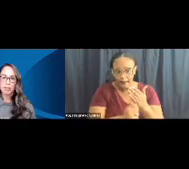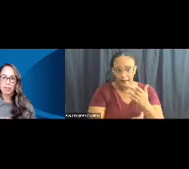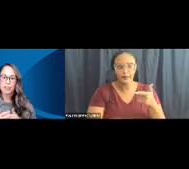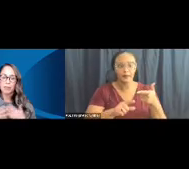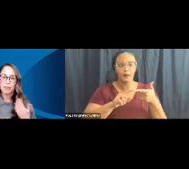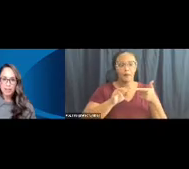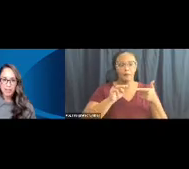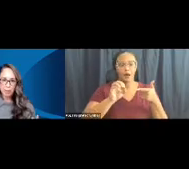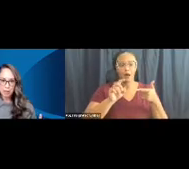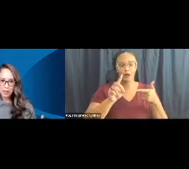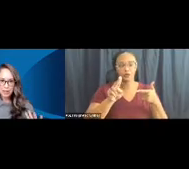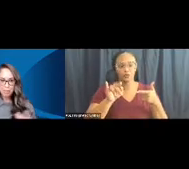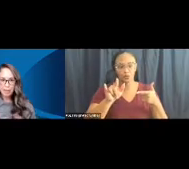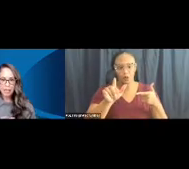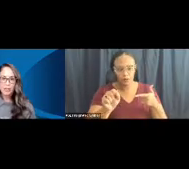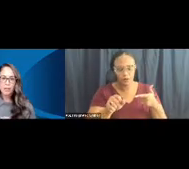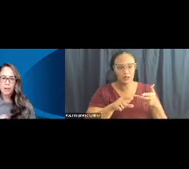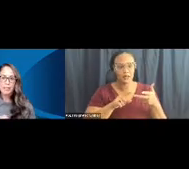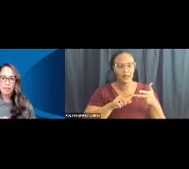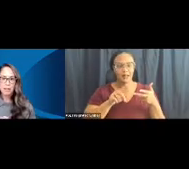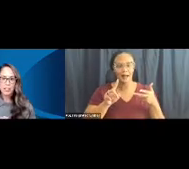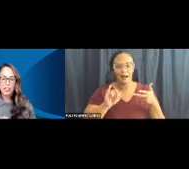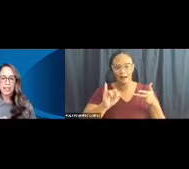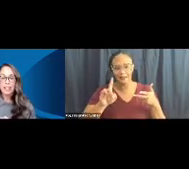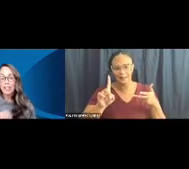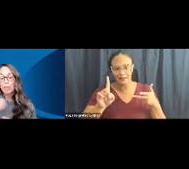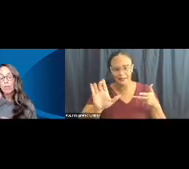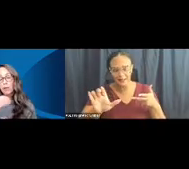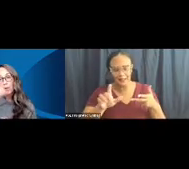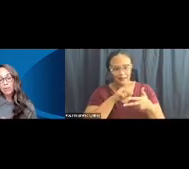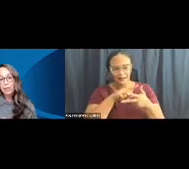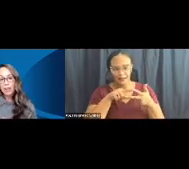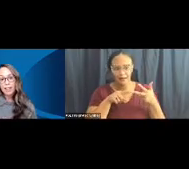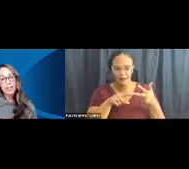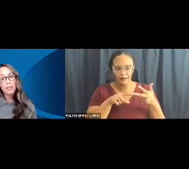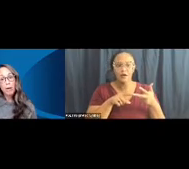be available to you with this webinar. But I also wanted to mention before I move on that